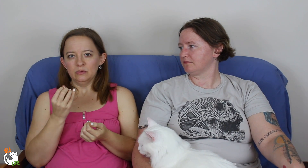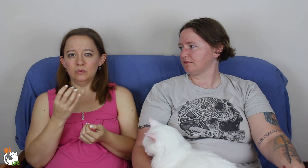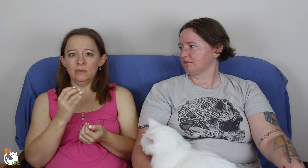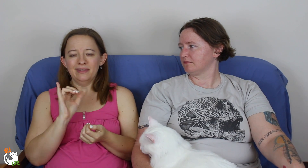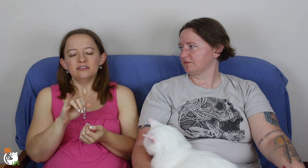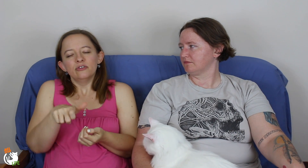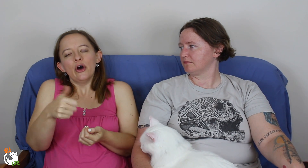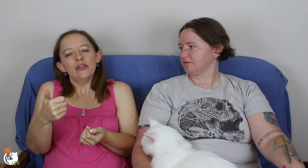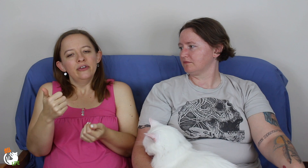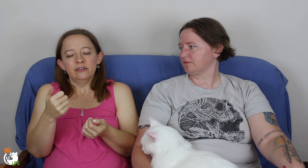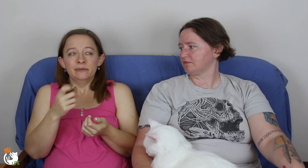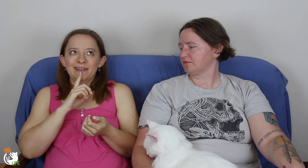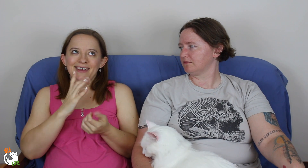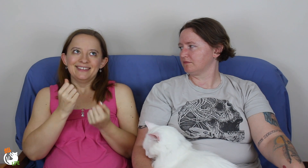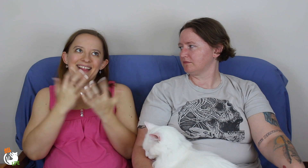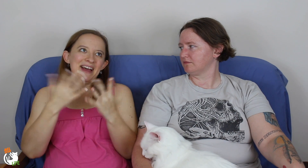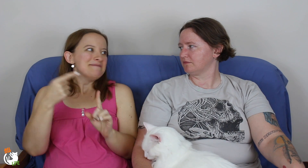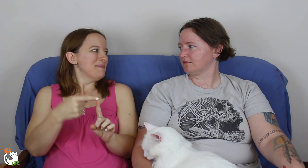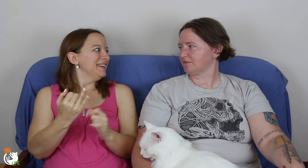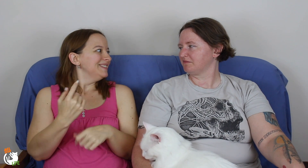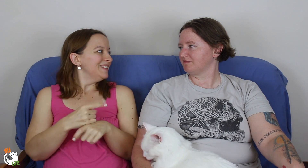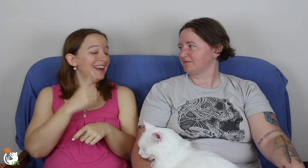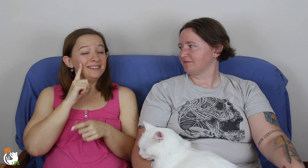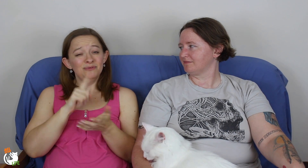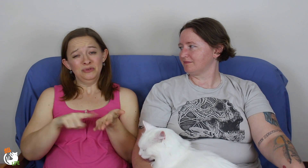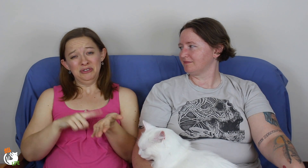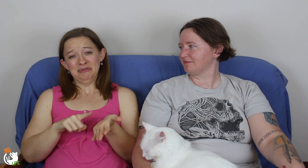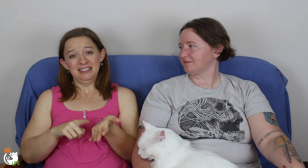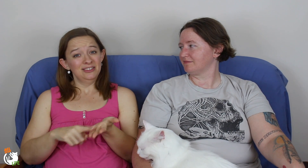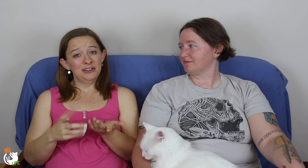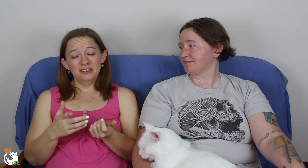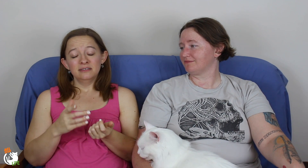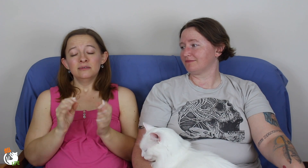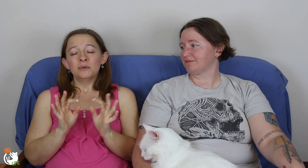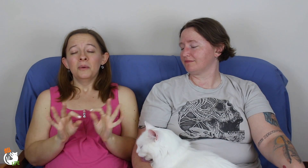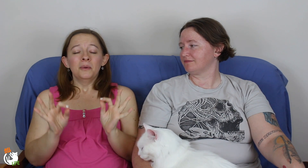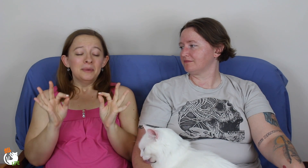So that's just another thing. I mean there's kind of a lot of points today. Really it's all about doing your research.